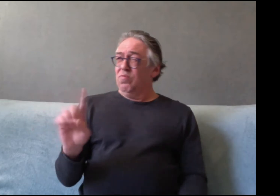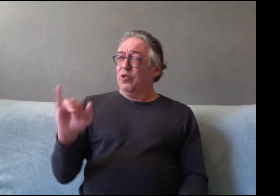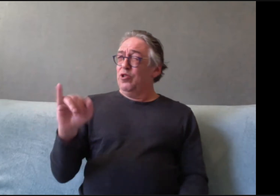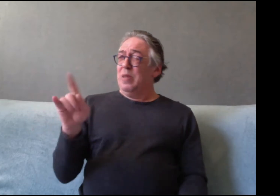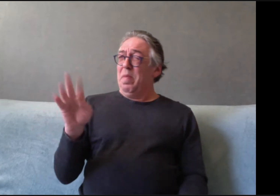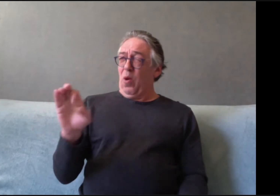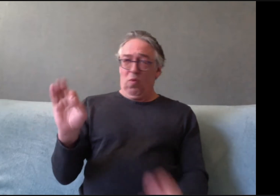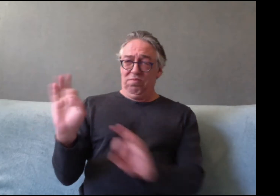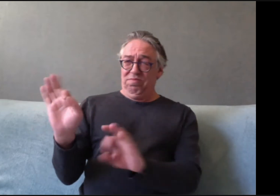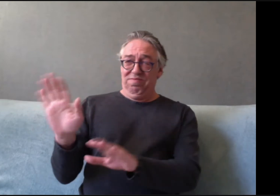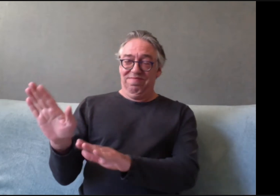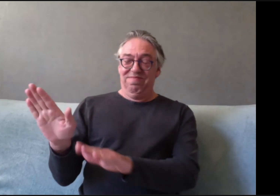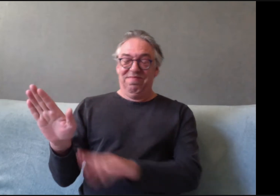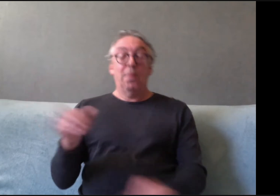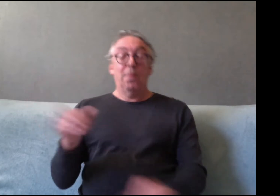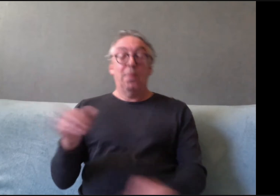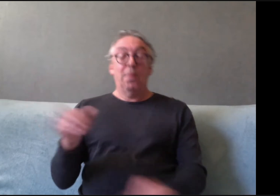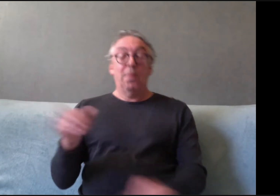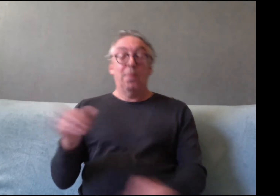We can hear you now. ANA: Yes, yes.